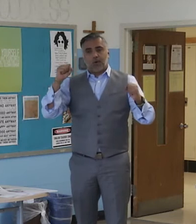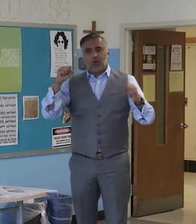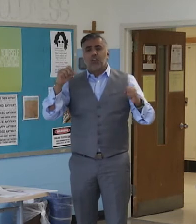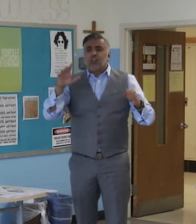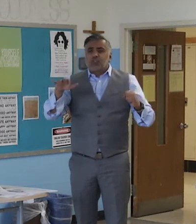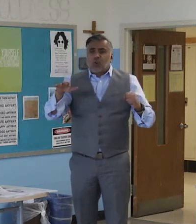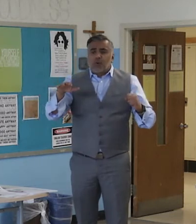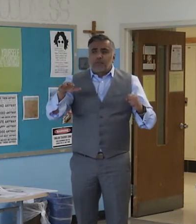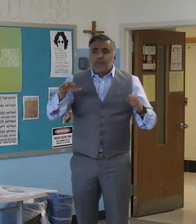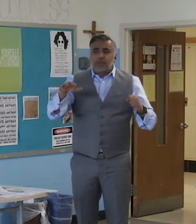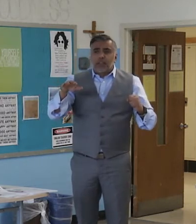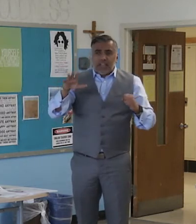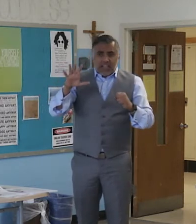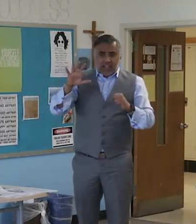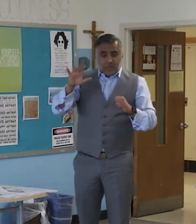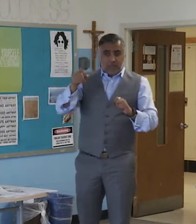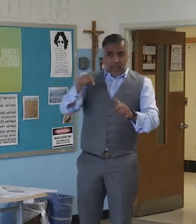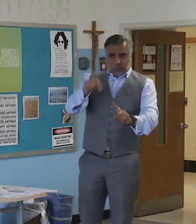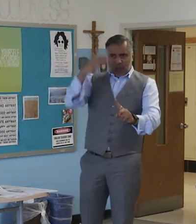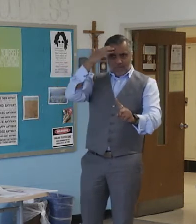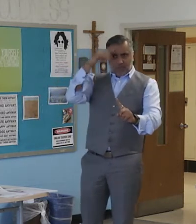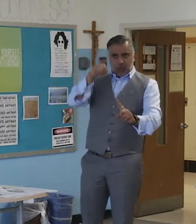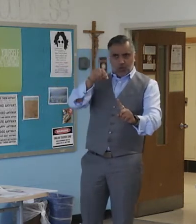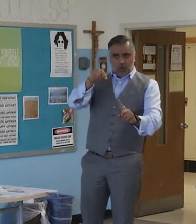that especially in that area that I'm familiar with: the the need to reach out